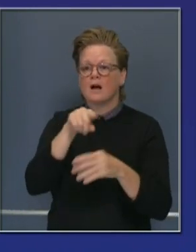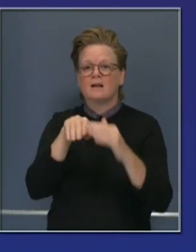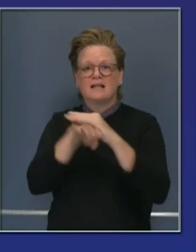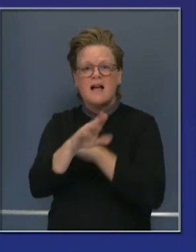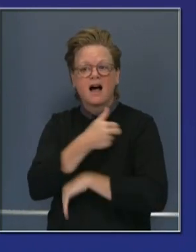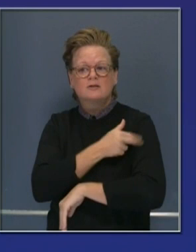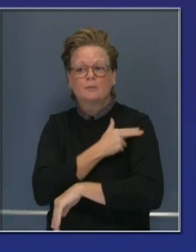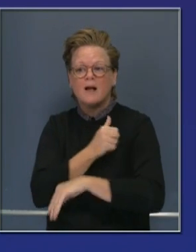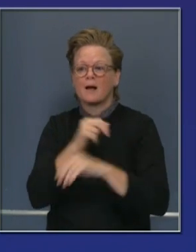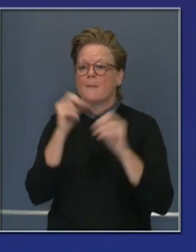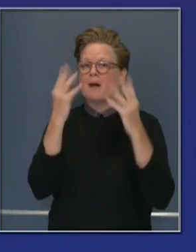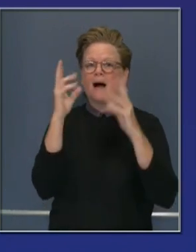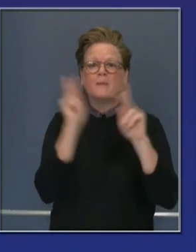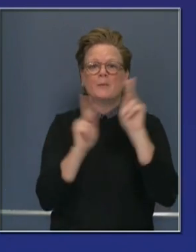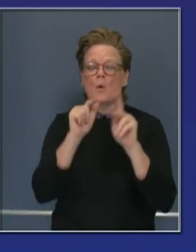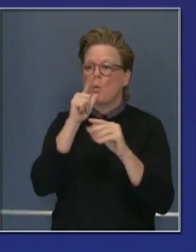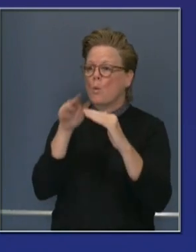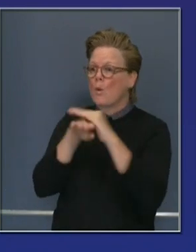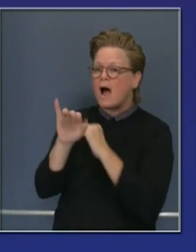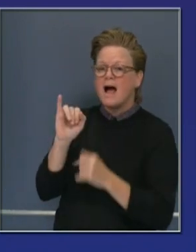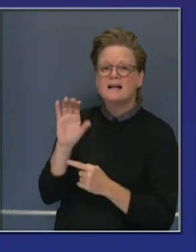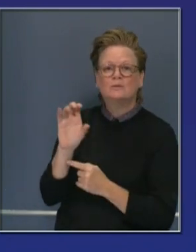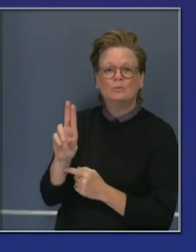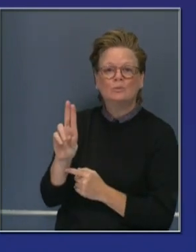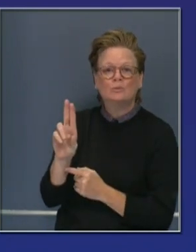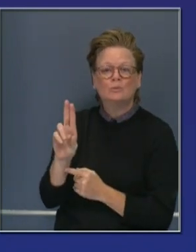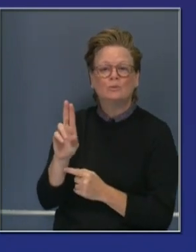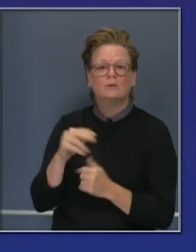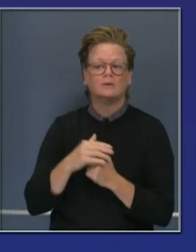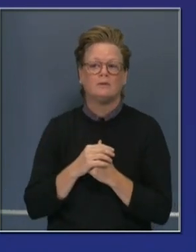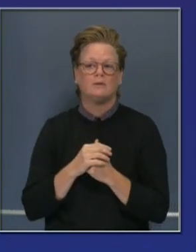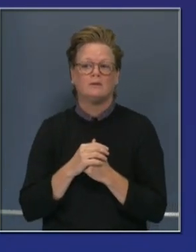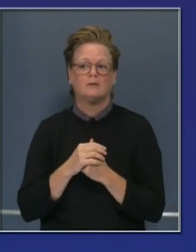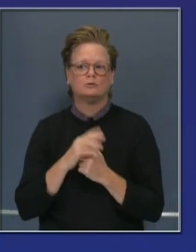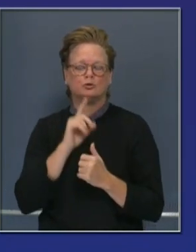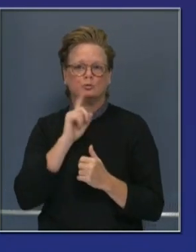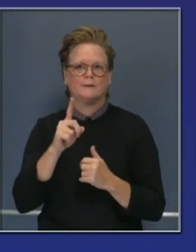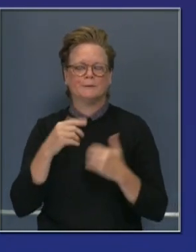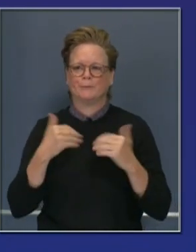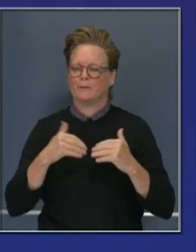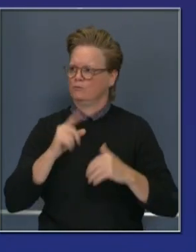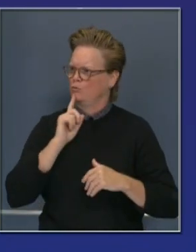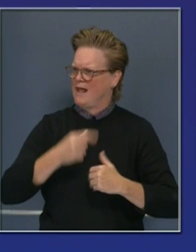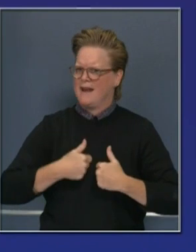SECTOR YOUR. BUT IT WAS DRIVEN FUNDAMENTALLY. ALL OF THIS VERY SOBERLY BY WHAT IS HAPPENING IN OUR HOSPITAL SYSTEM AND WHAT IS HAPPENING IN OUR ICUS WHAT IS